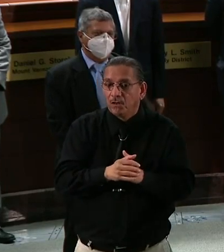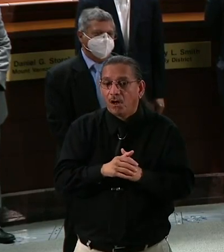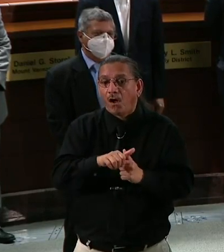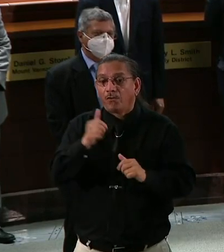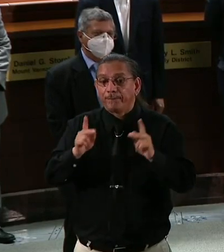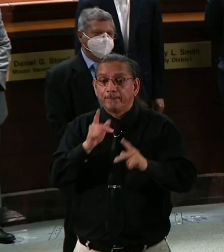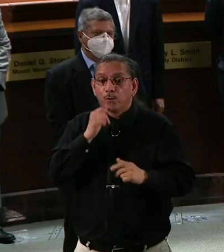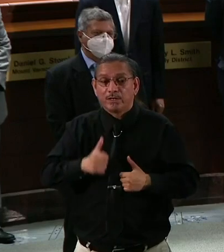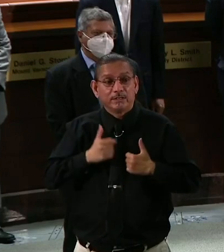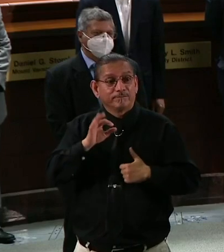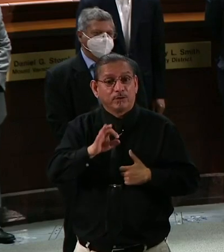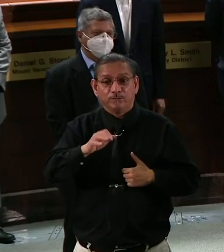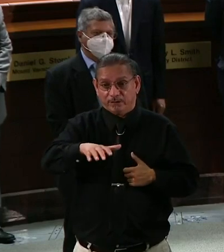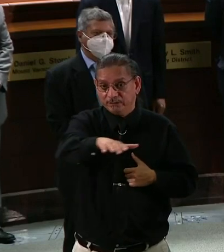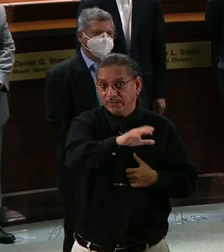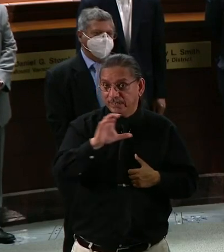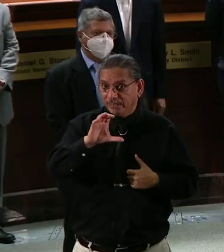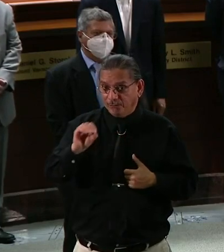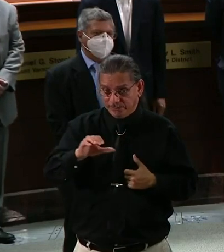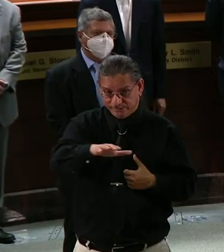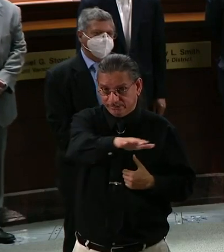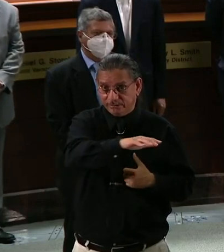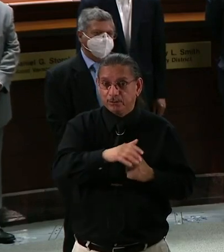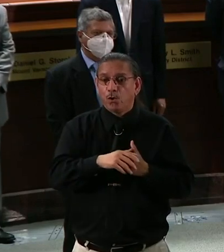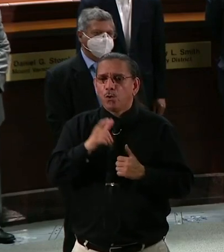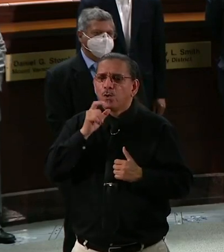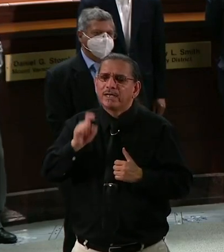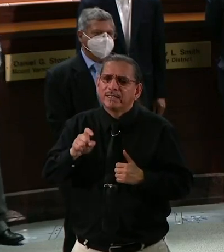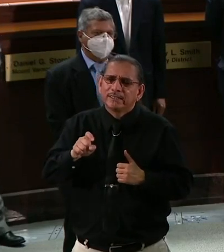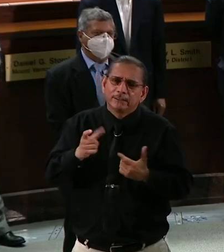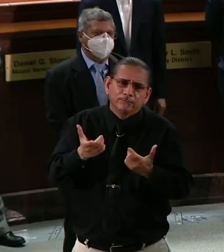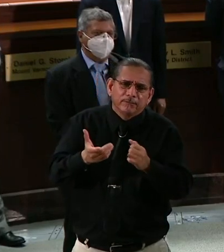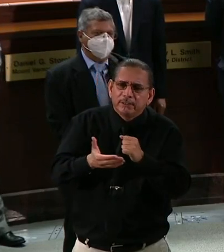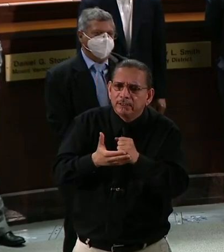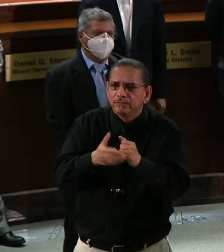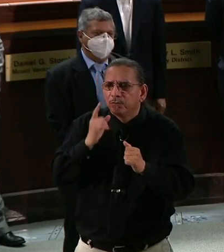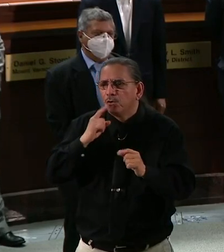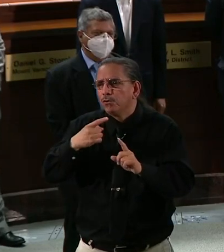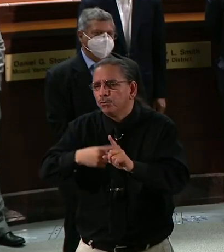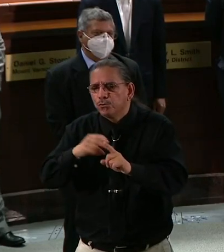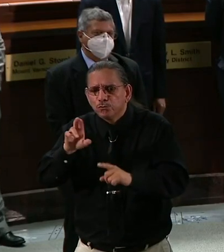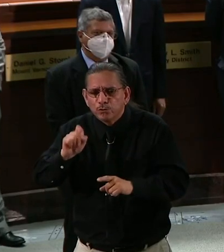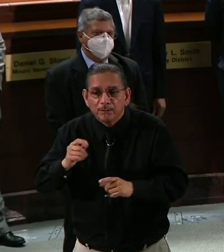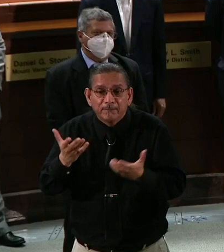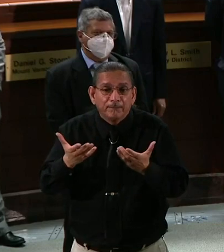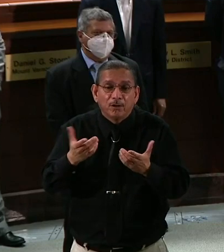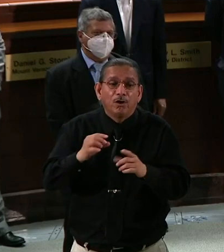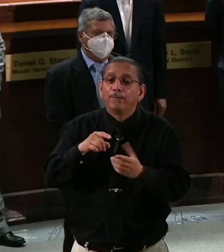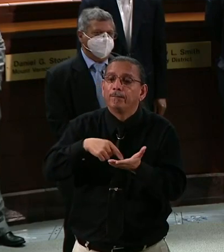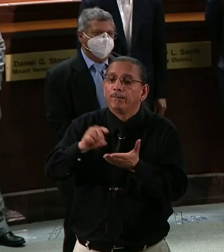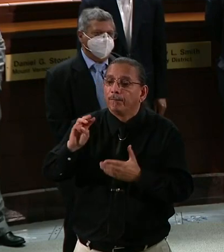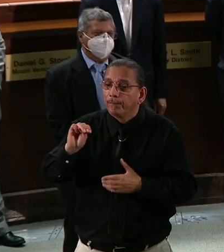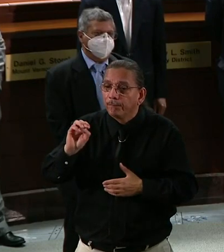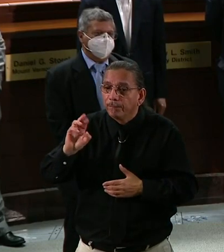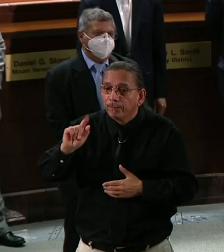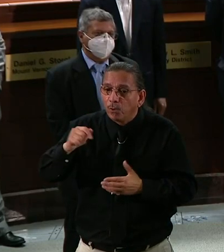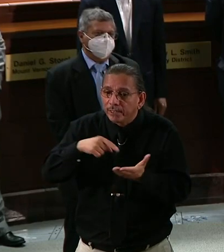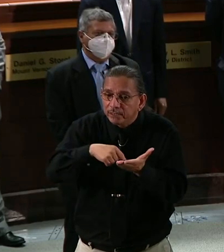I MIGHT ABOUT BUT US. HE CAN MUST MEET SOON THIS IS THE